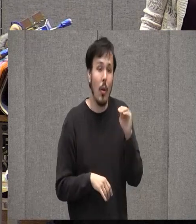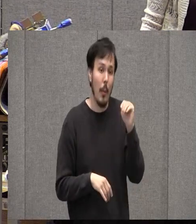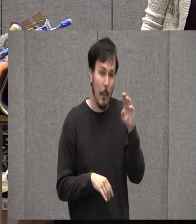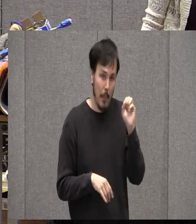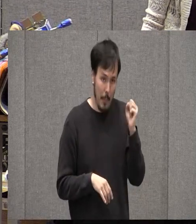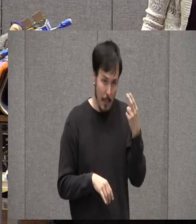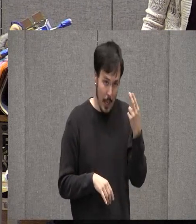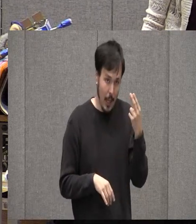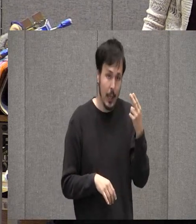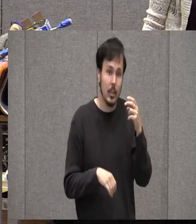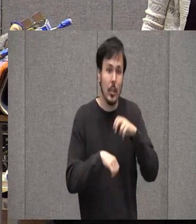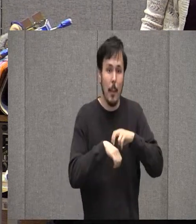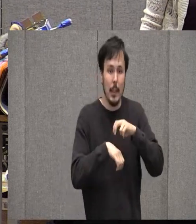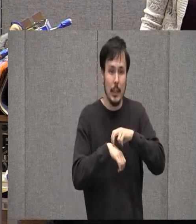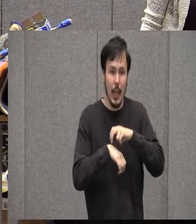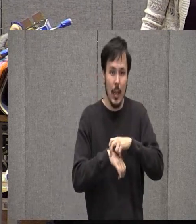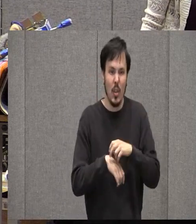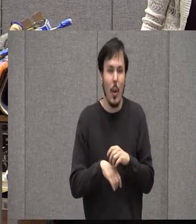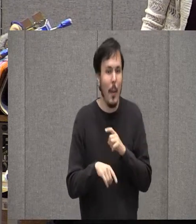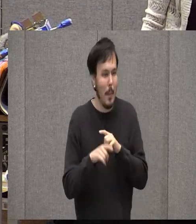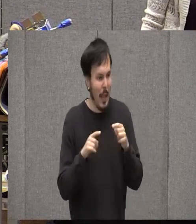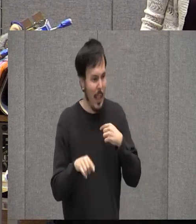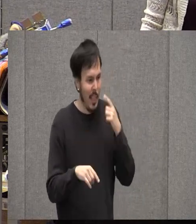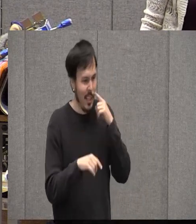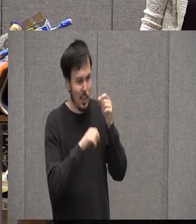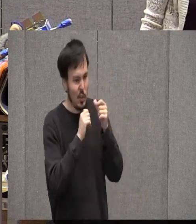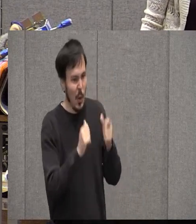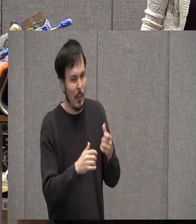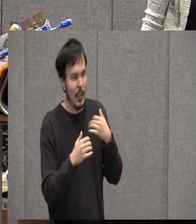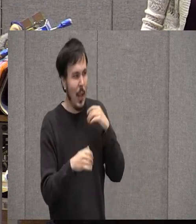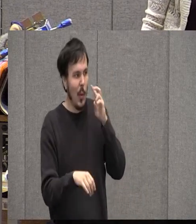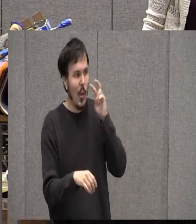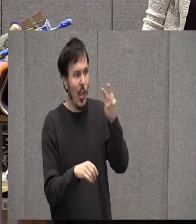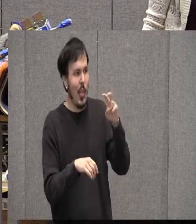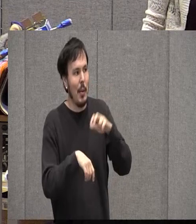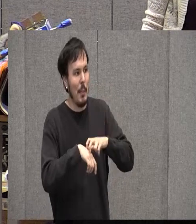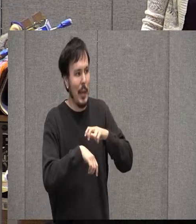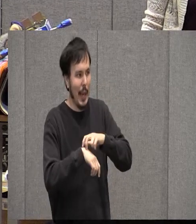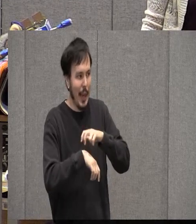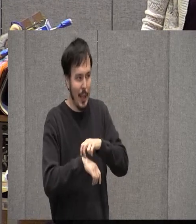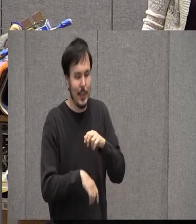You're good to go. Well, when I think sculptures, I think of mashed potatoes all the time. Right, right.